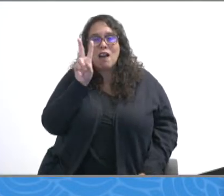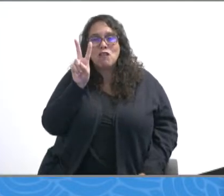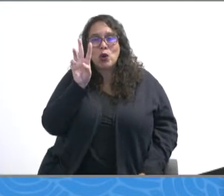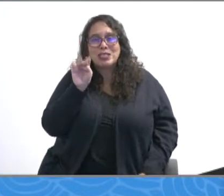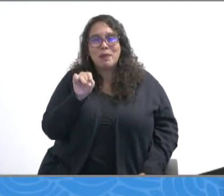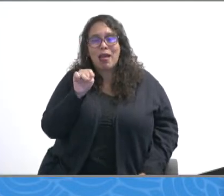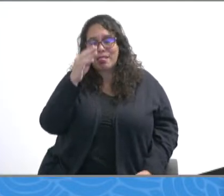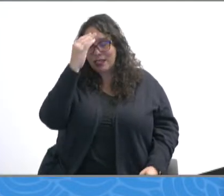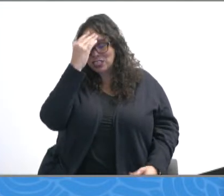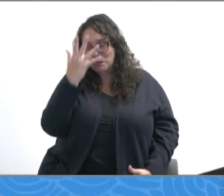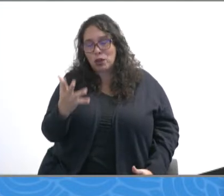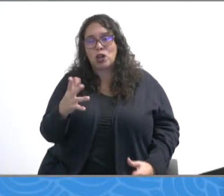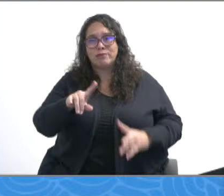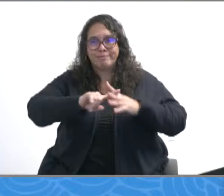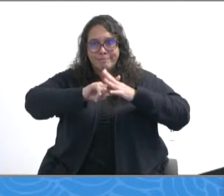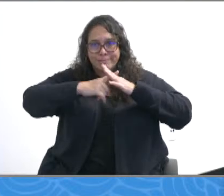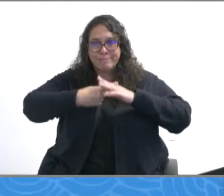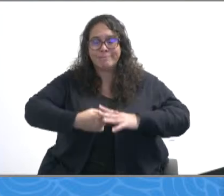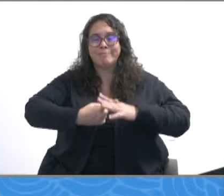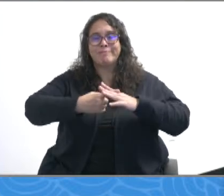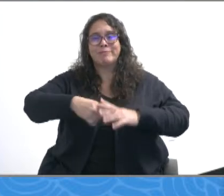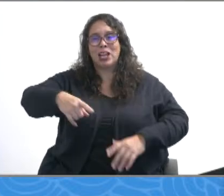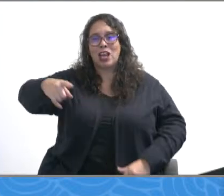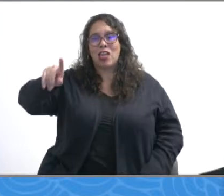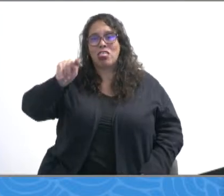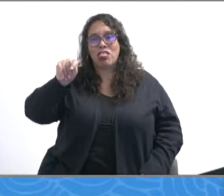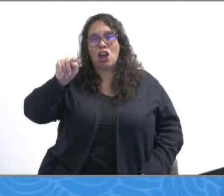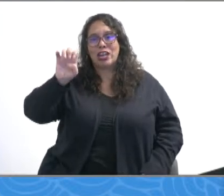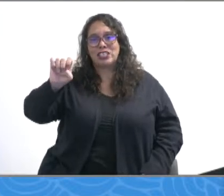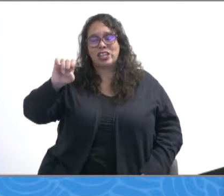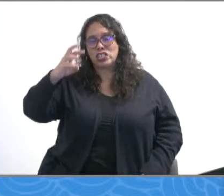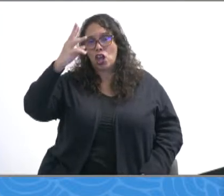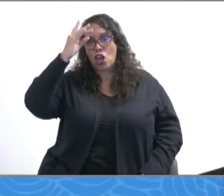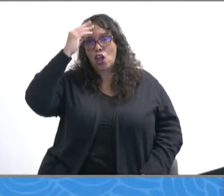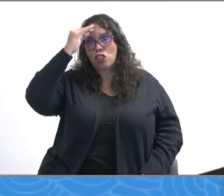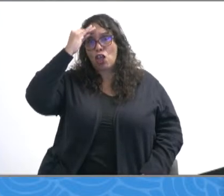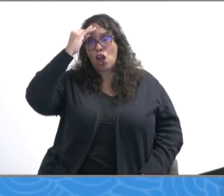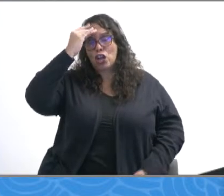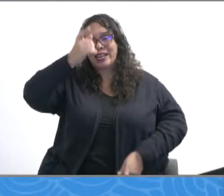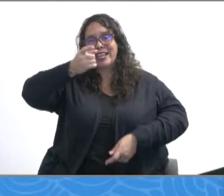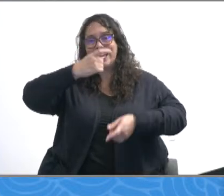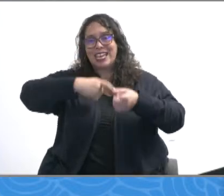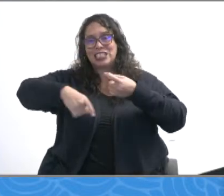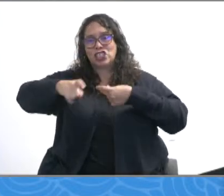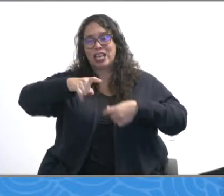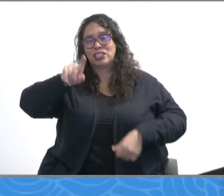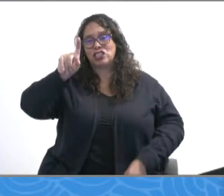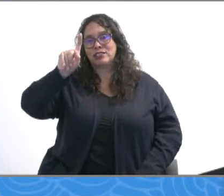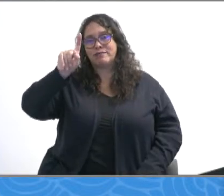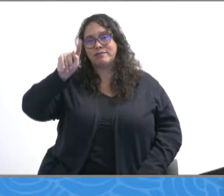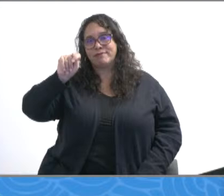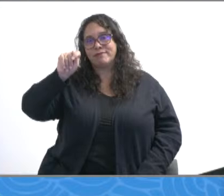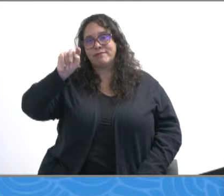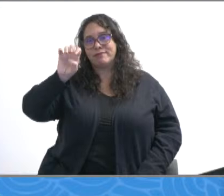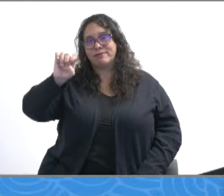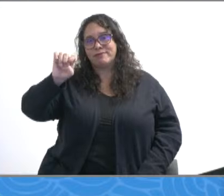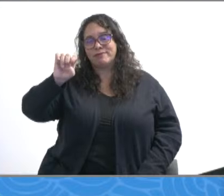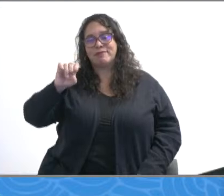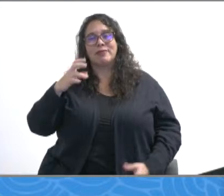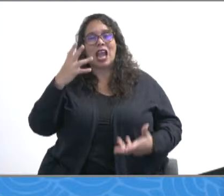our ThoughtExchange for budget engagement. Specifically, I wanted to share today about how our community, how our district,